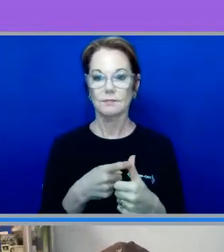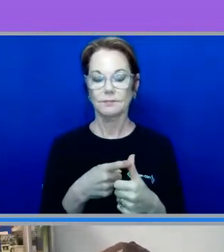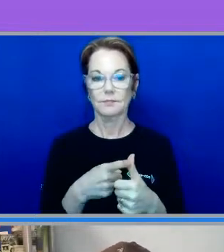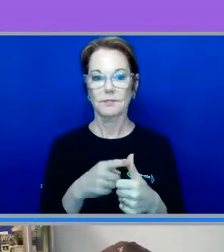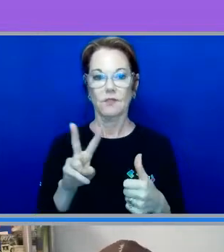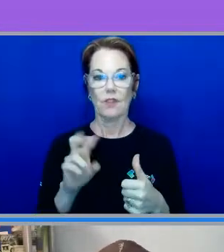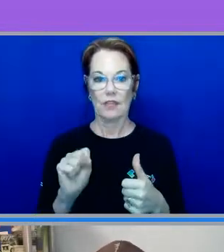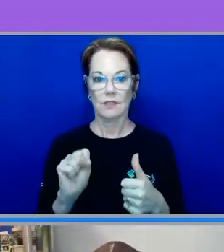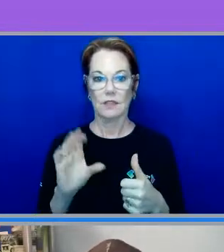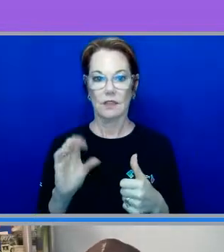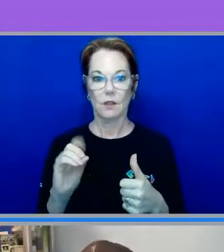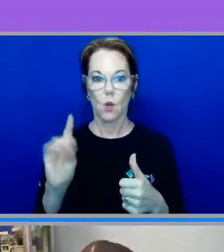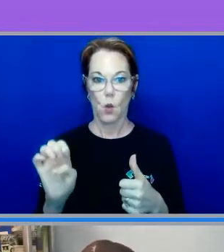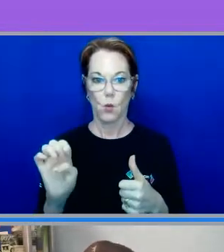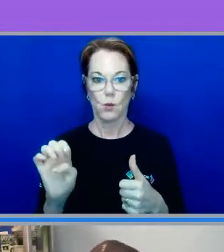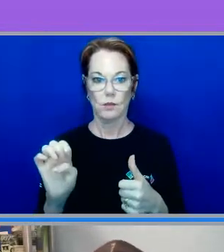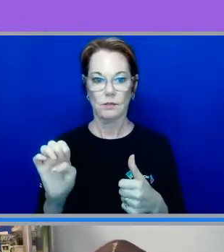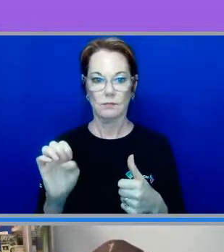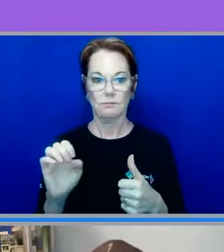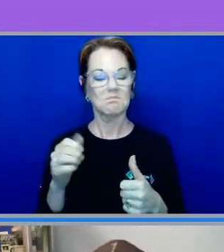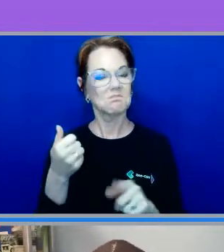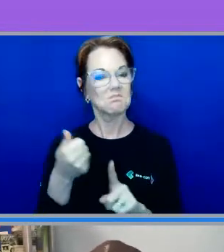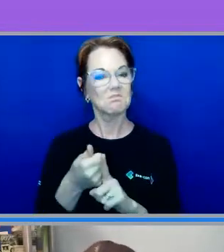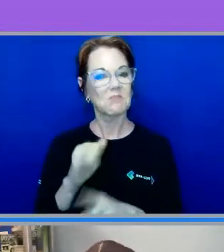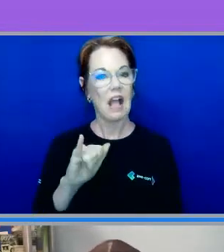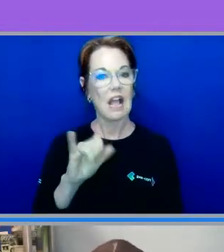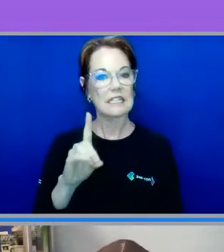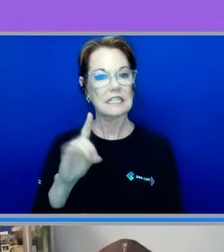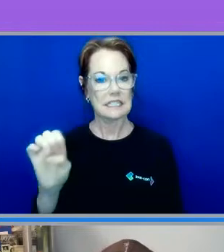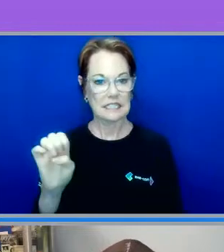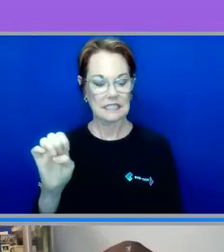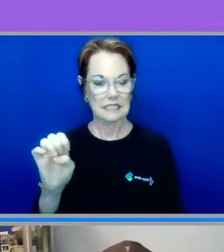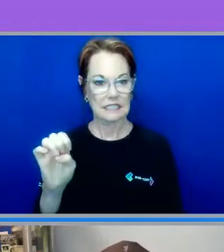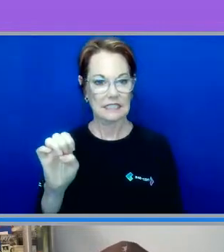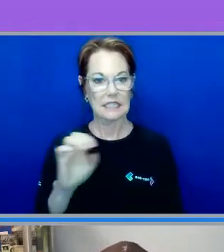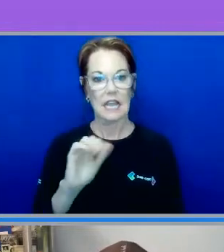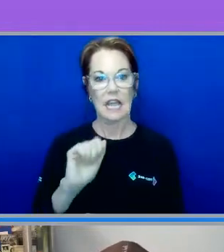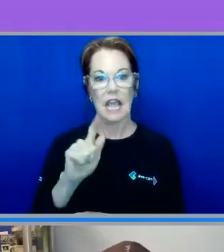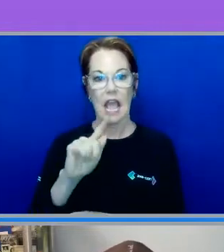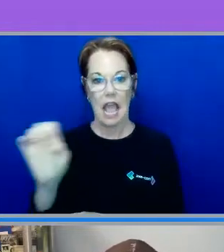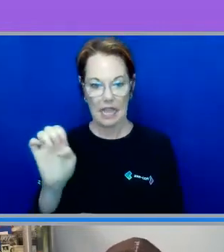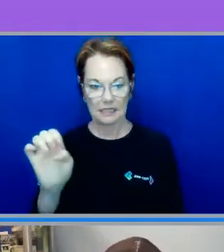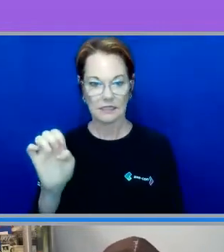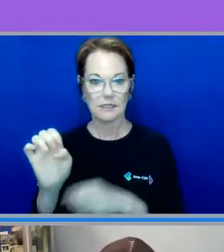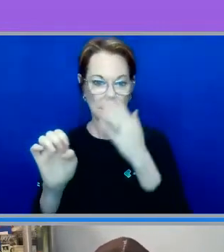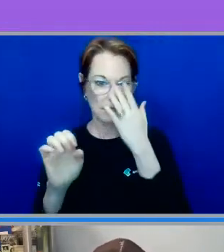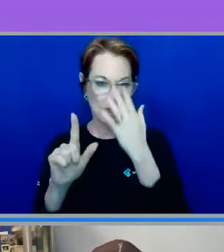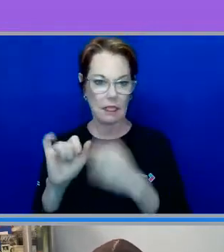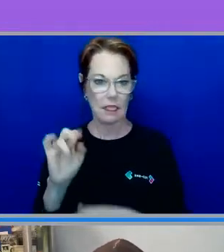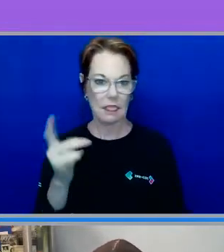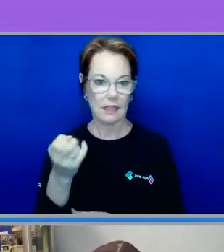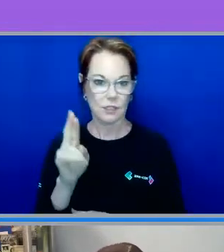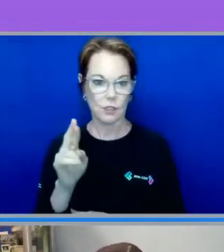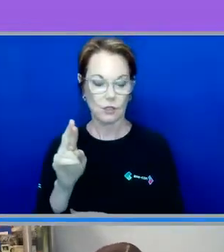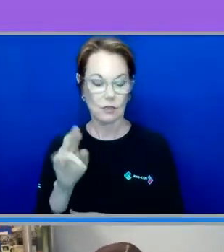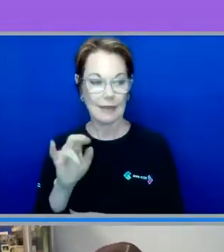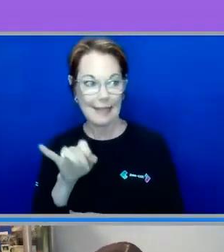look at VS code, an IDE and the